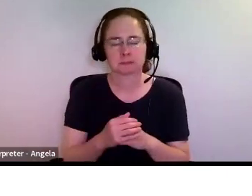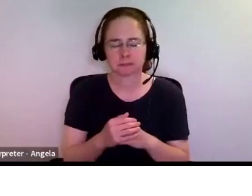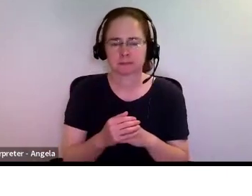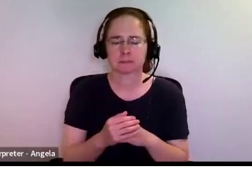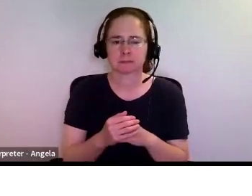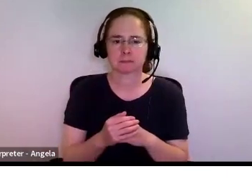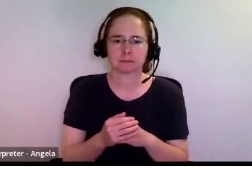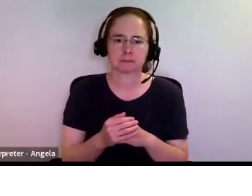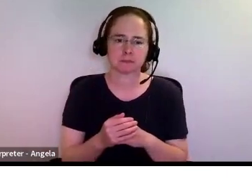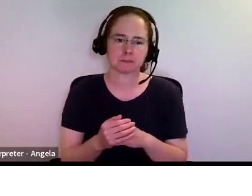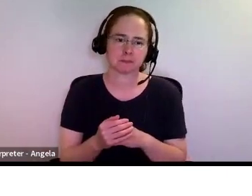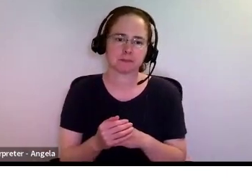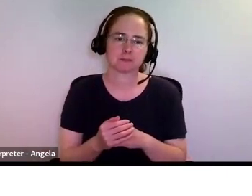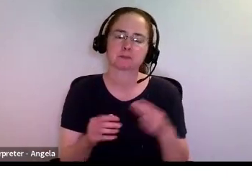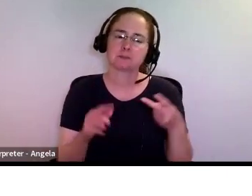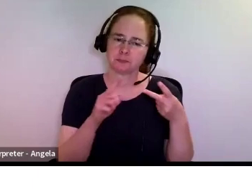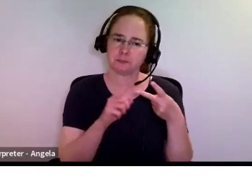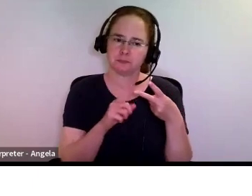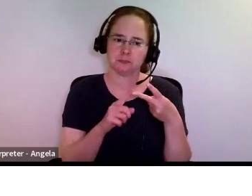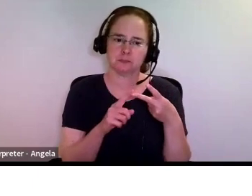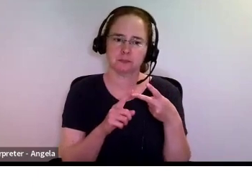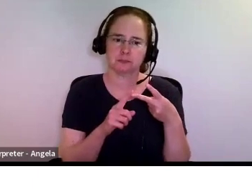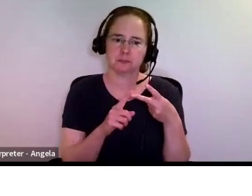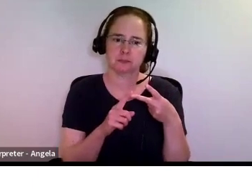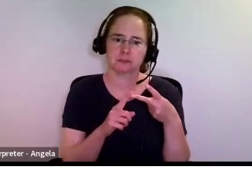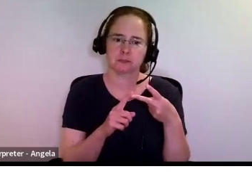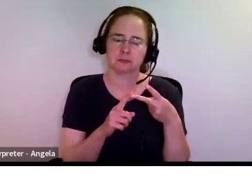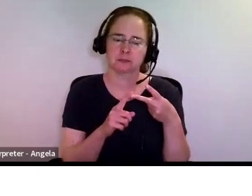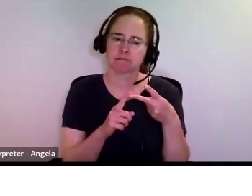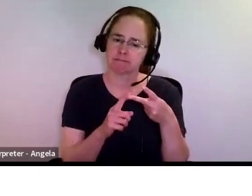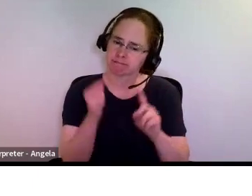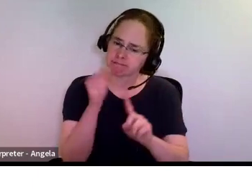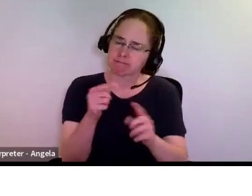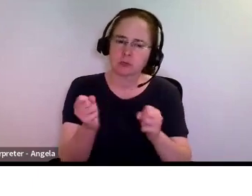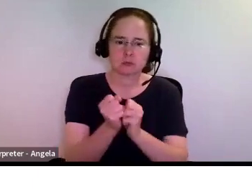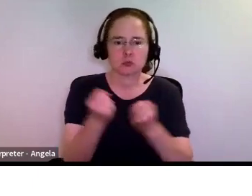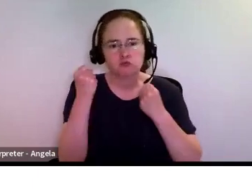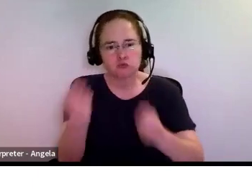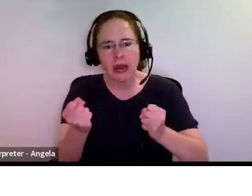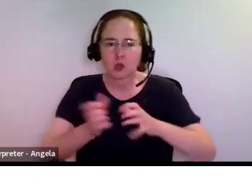advocacy movement, and then to strengthen, grow and support the